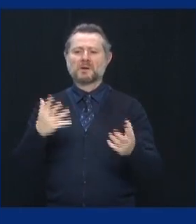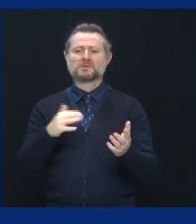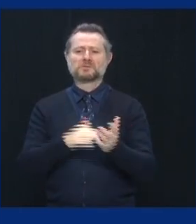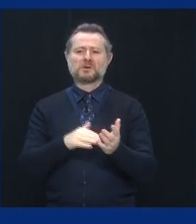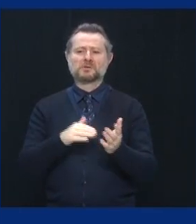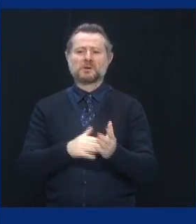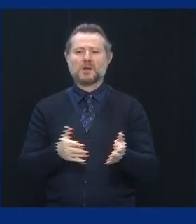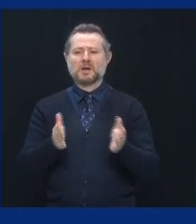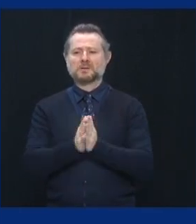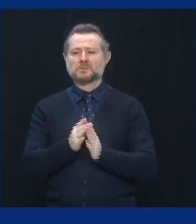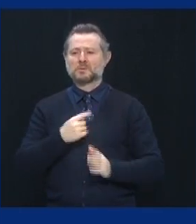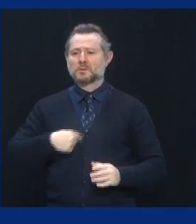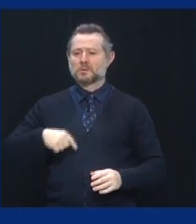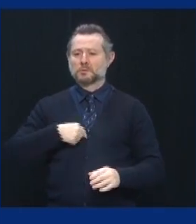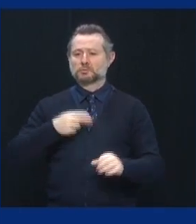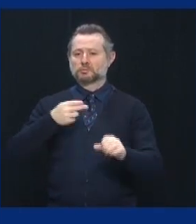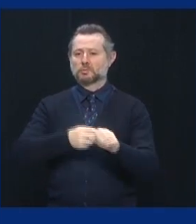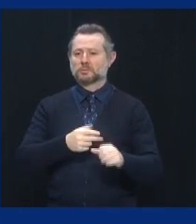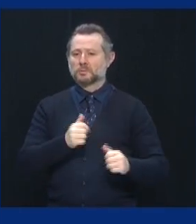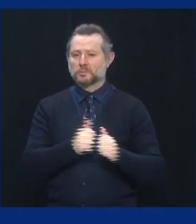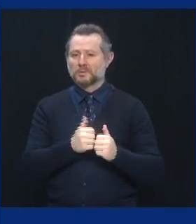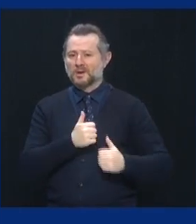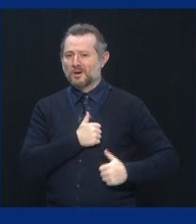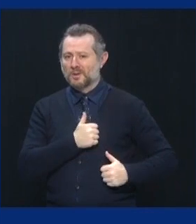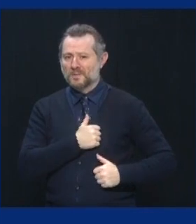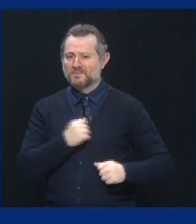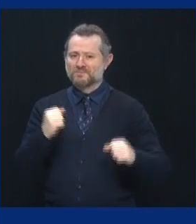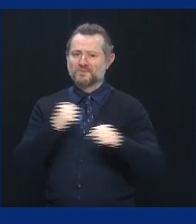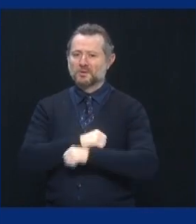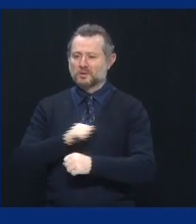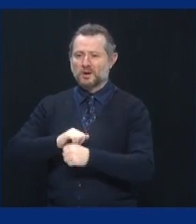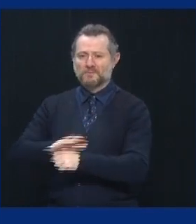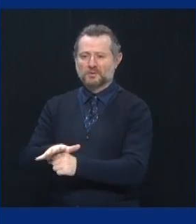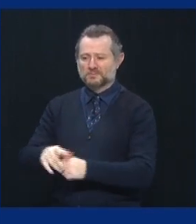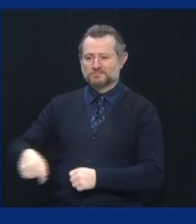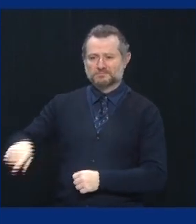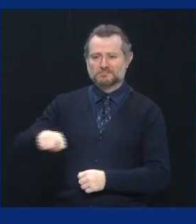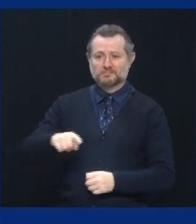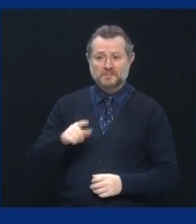FROM MARCH 5, WHEN GOVERNOR CUOMO SPOKE TO HUNDREDS OF DOCTORS IN THE SOMOS NETWORK AND